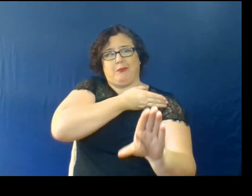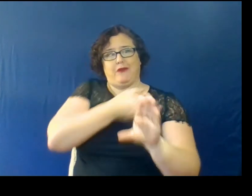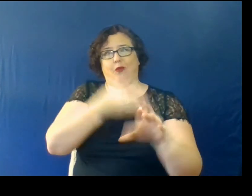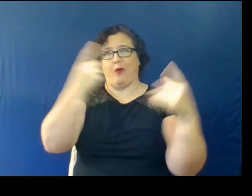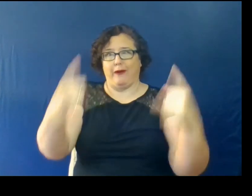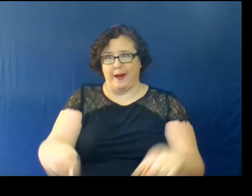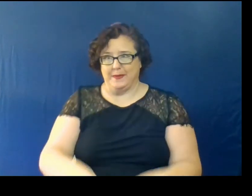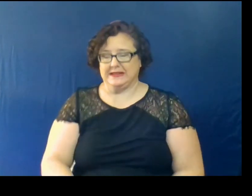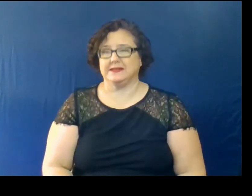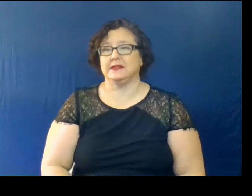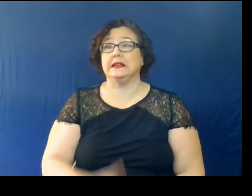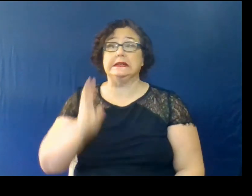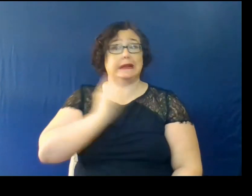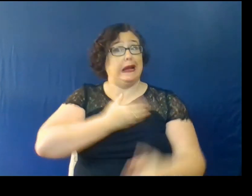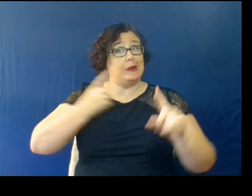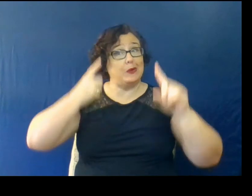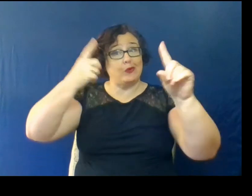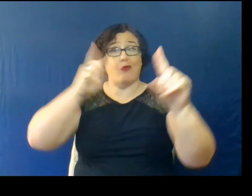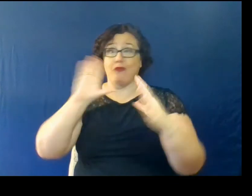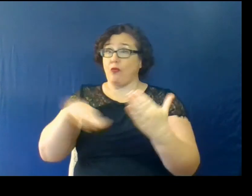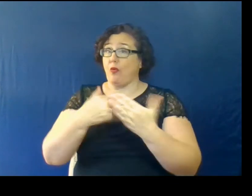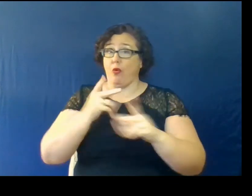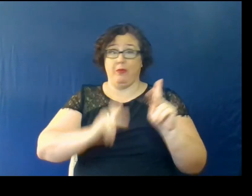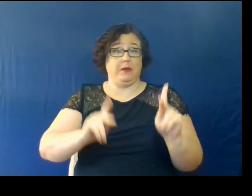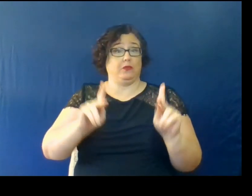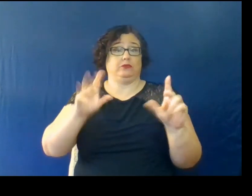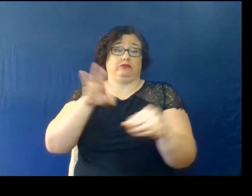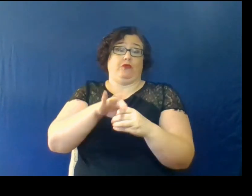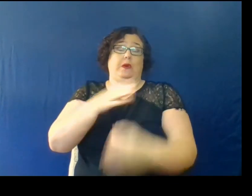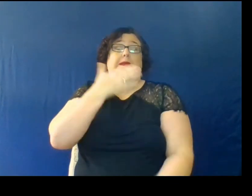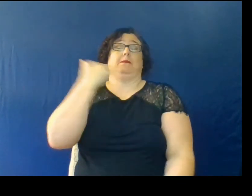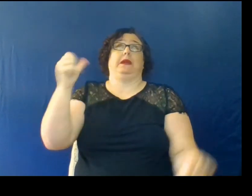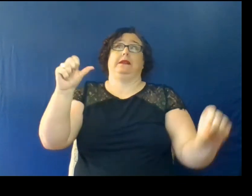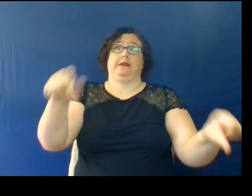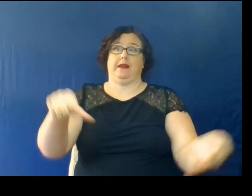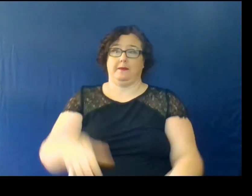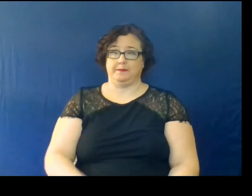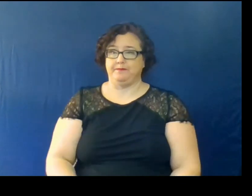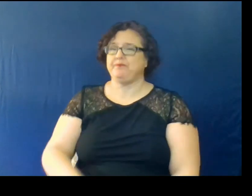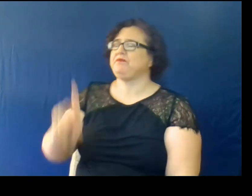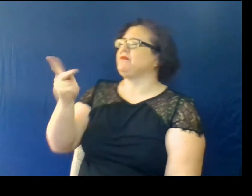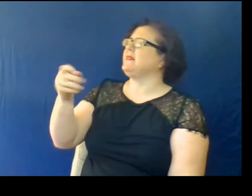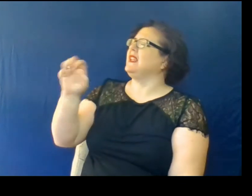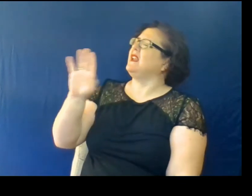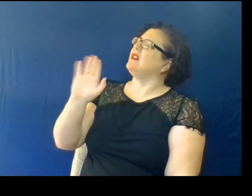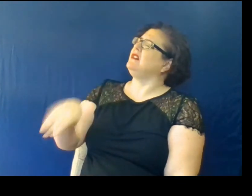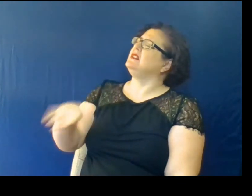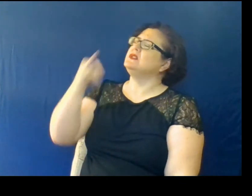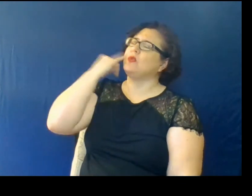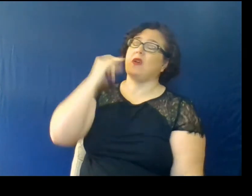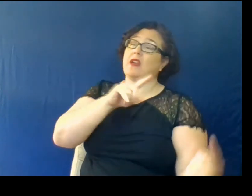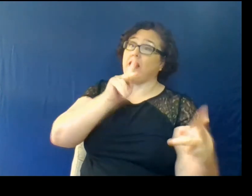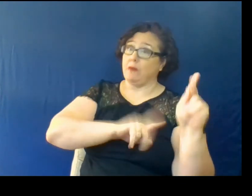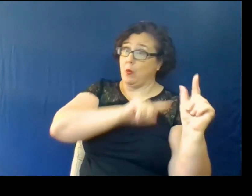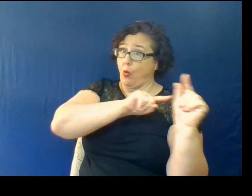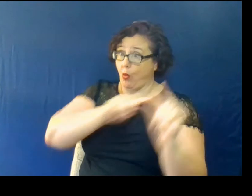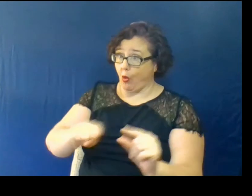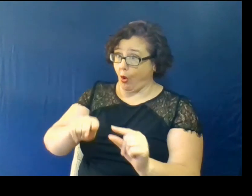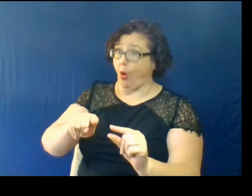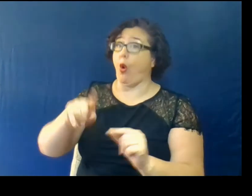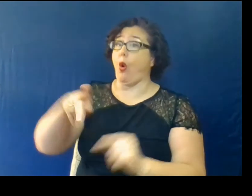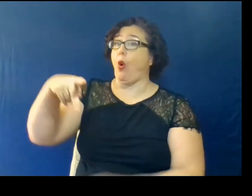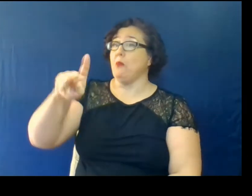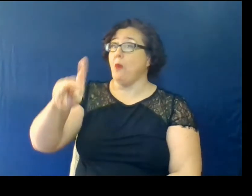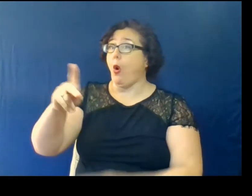vote as best they can. So if people do go to the polls and they do see issues like the key isn't